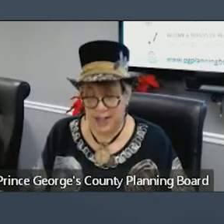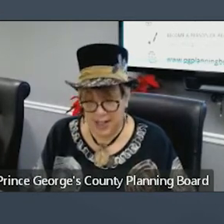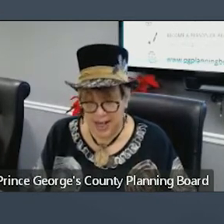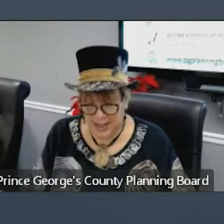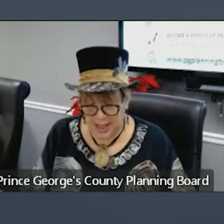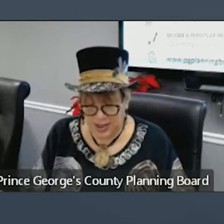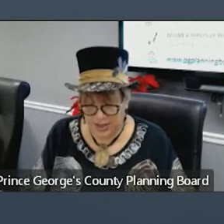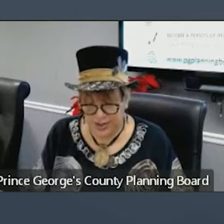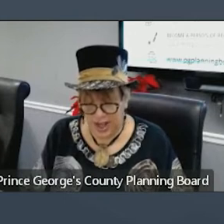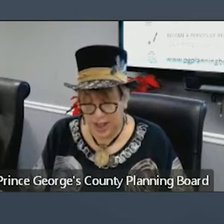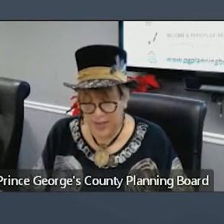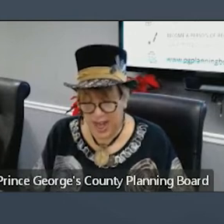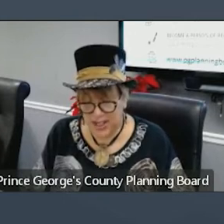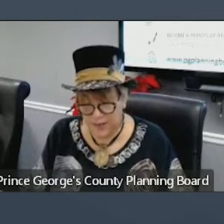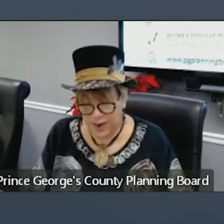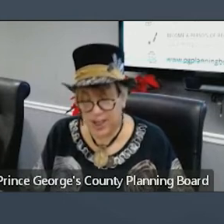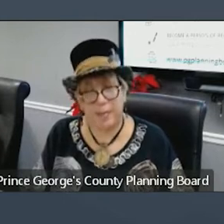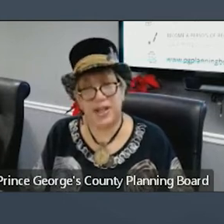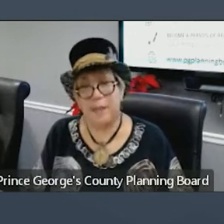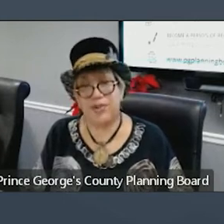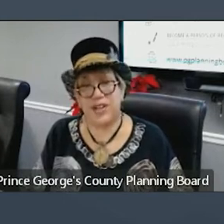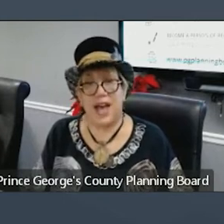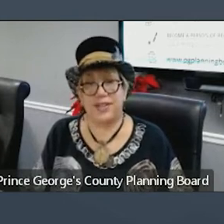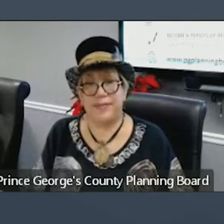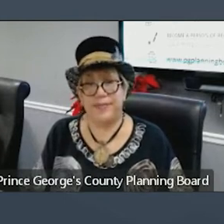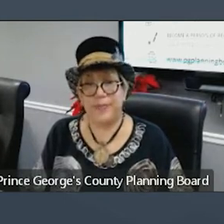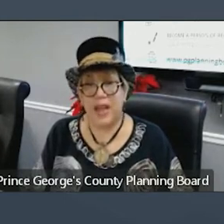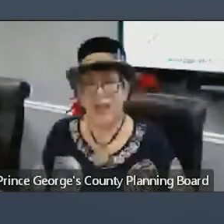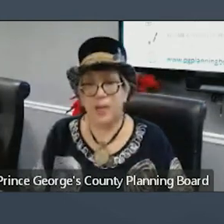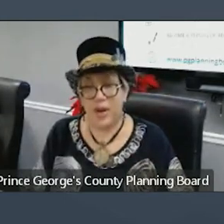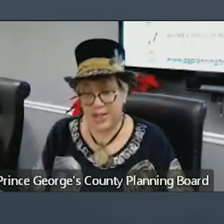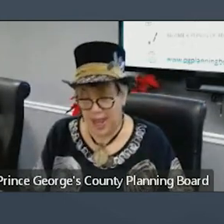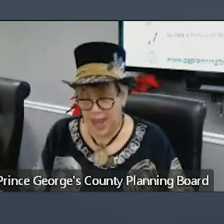United States yesterday. That is the first time it top 3000 in one day.